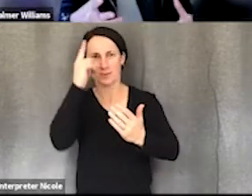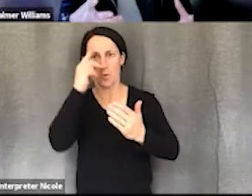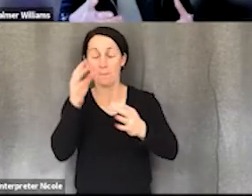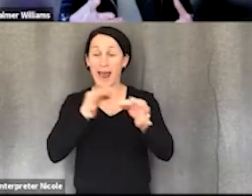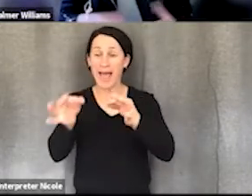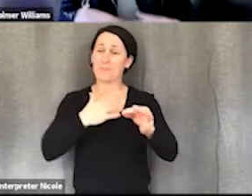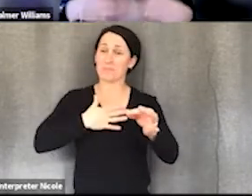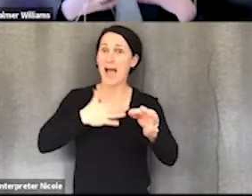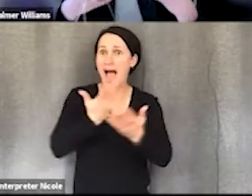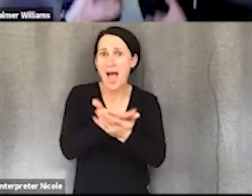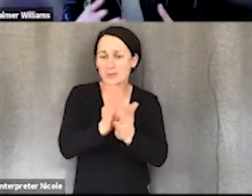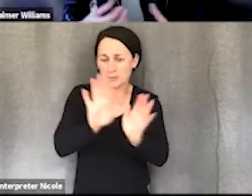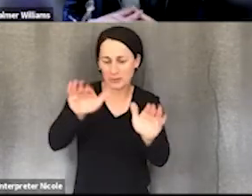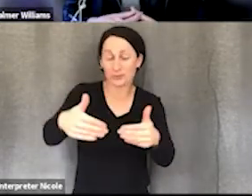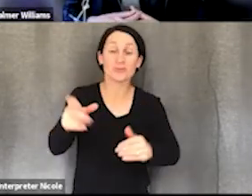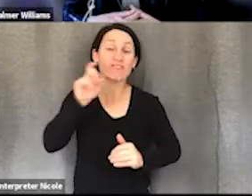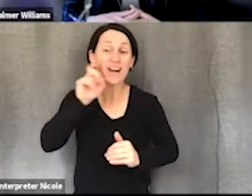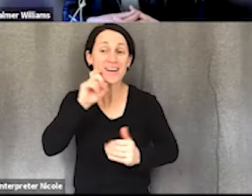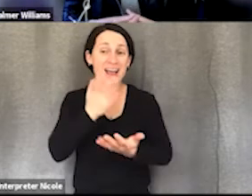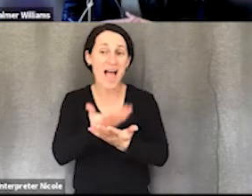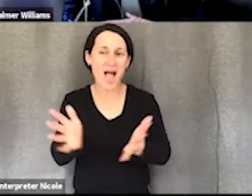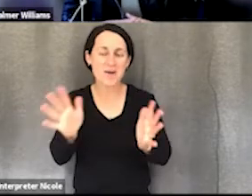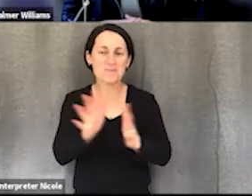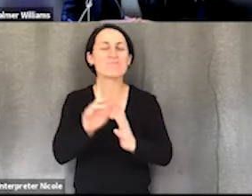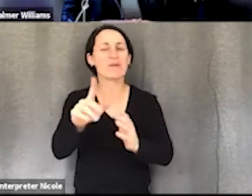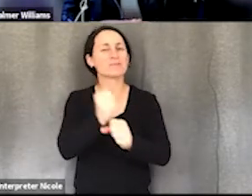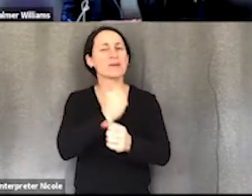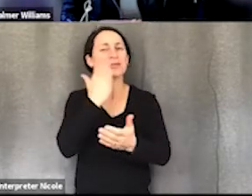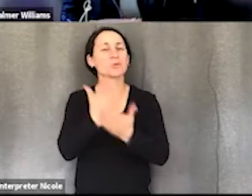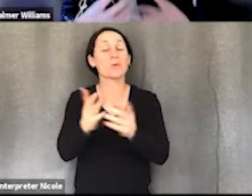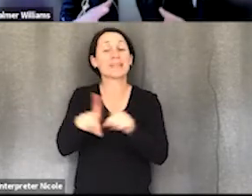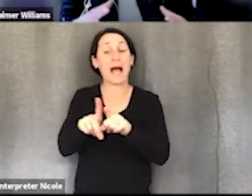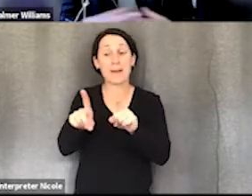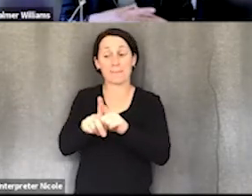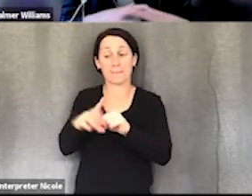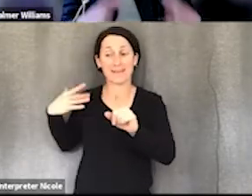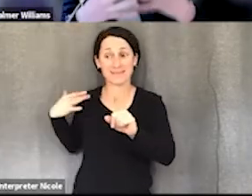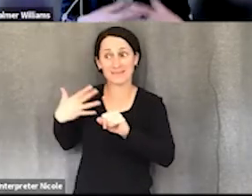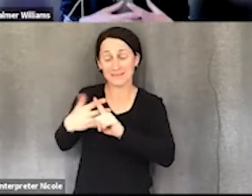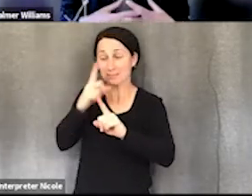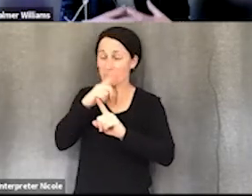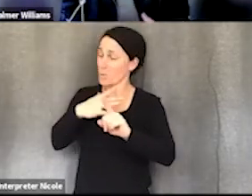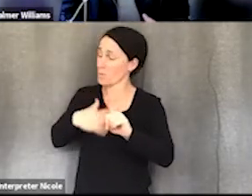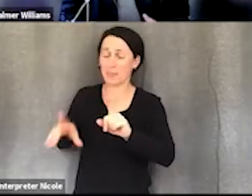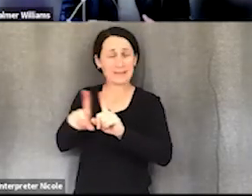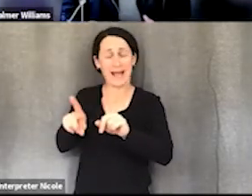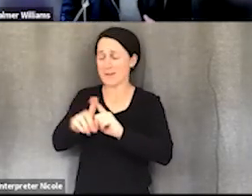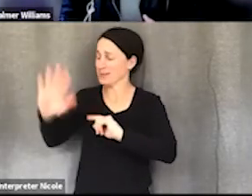those that want it, but keeping delivering on the need for people to have what they had in the past and